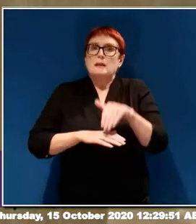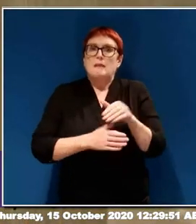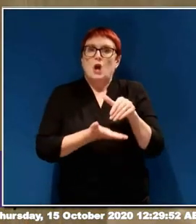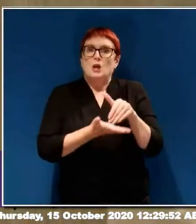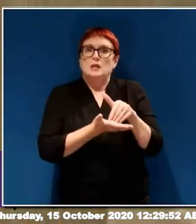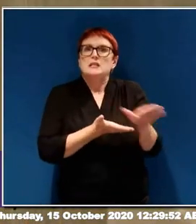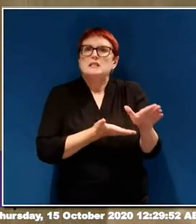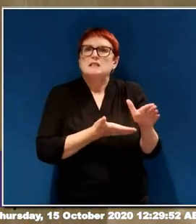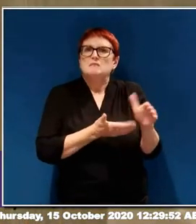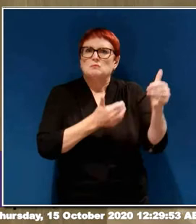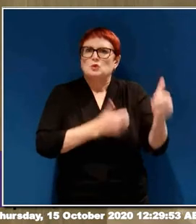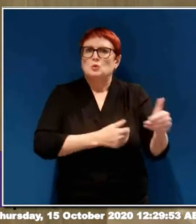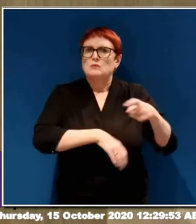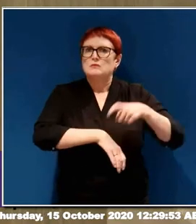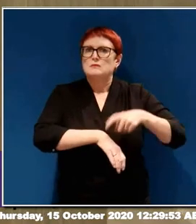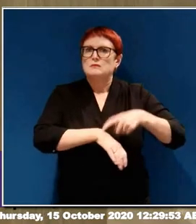Yes. Thank you.